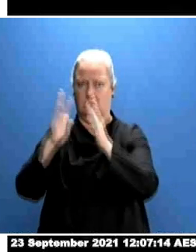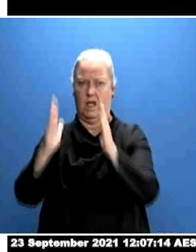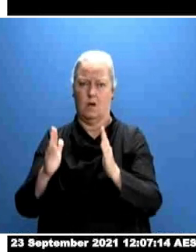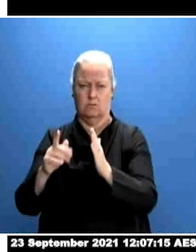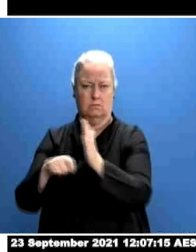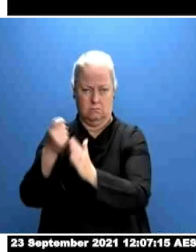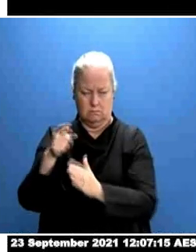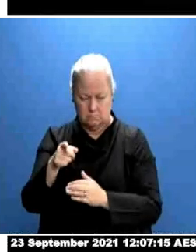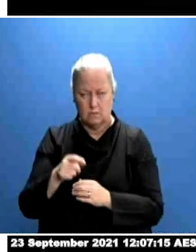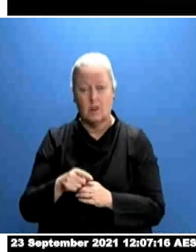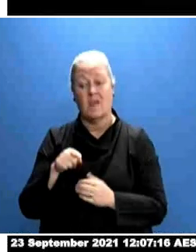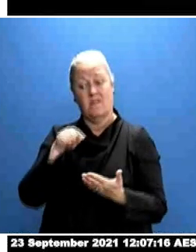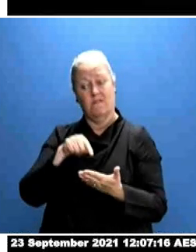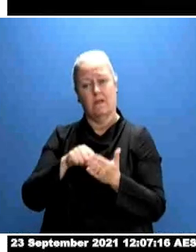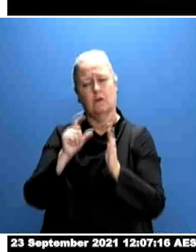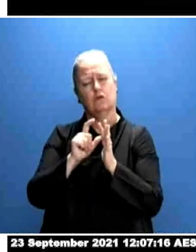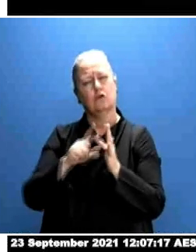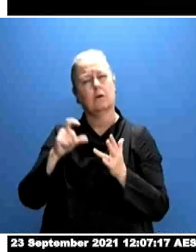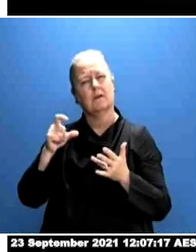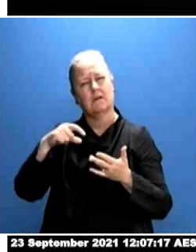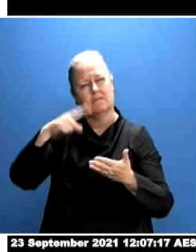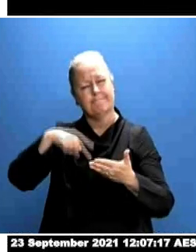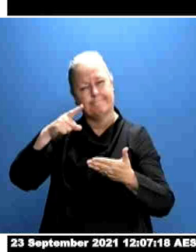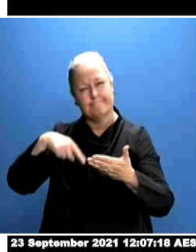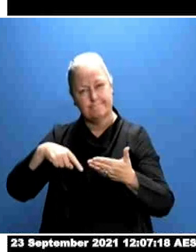you're aware there was a document which had been sent,